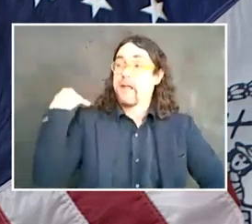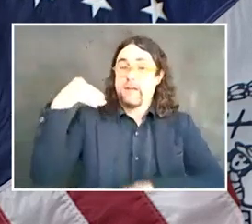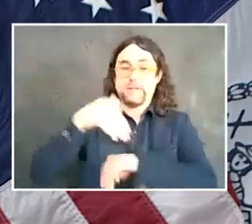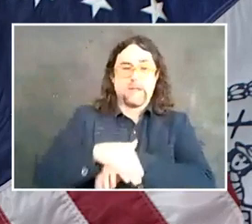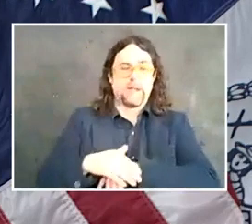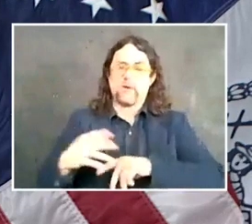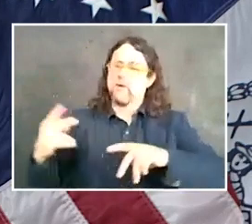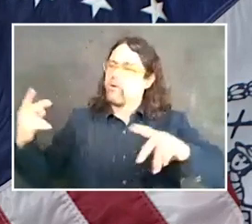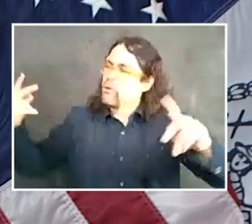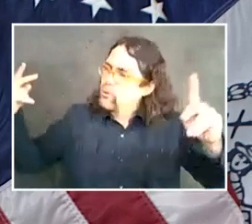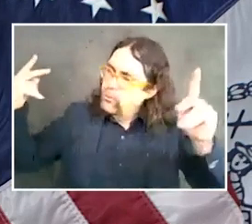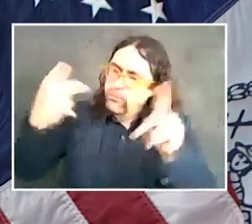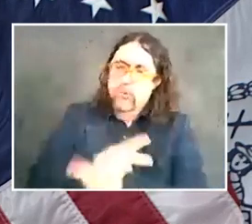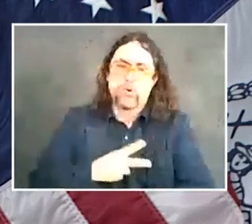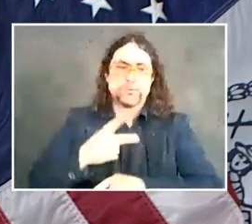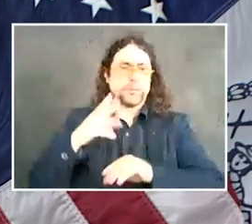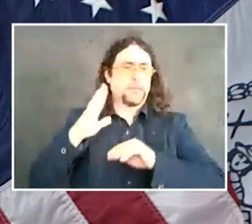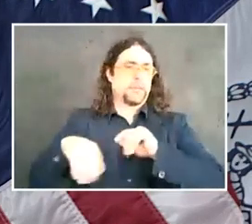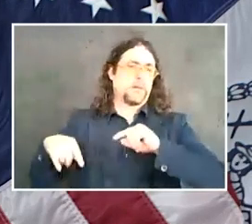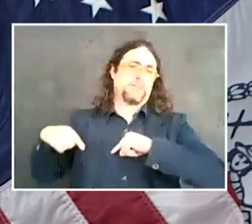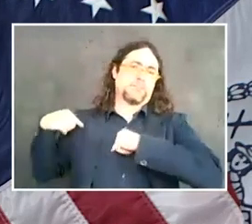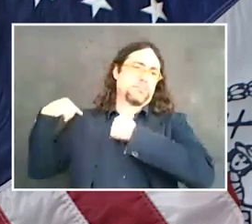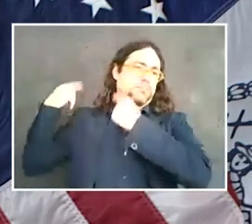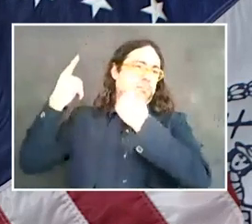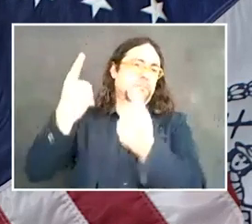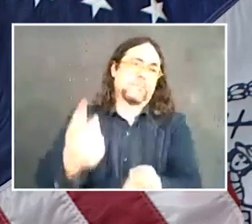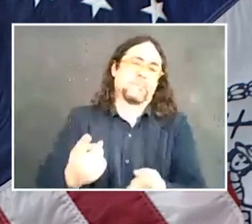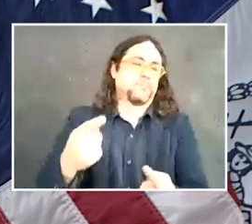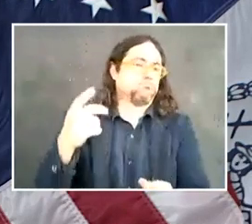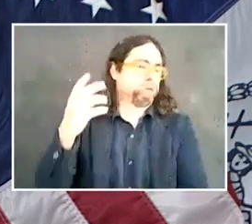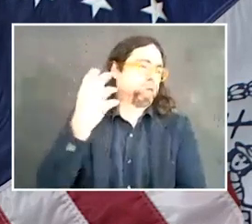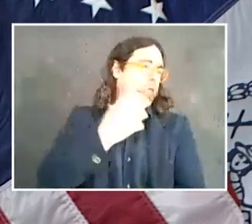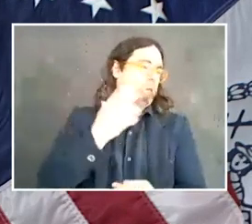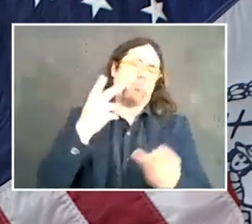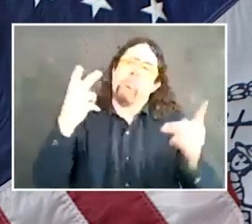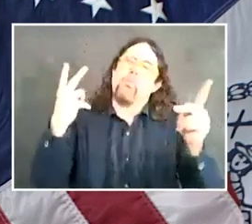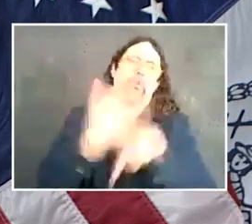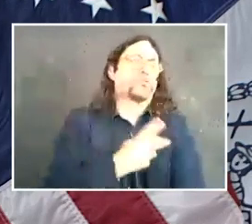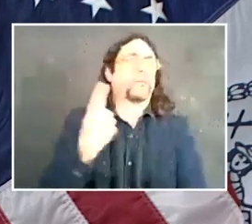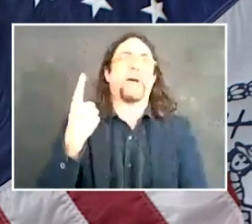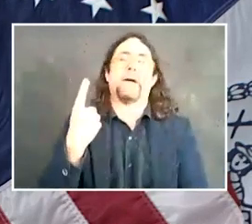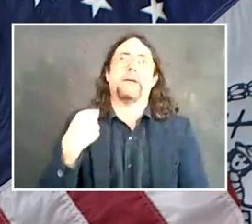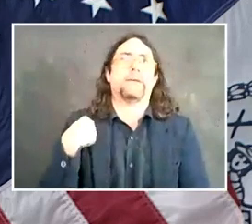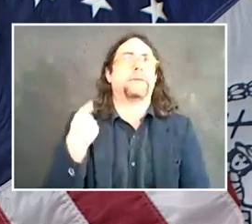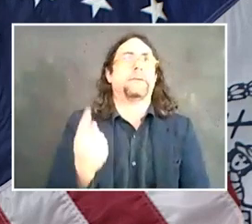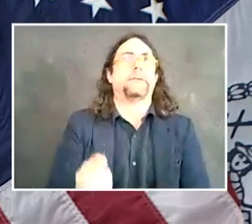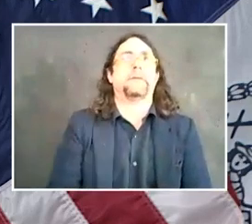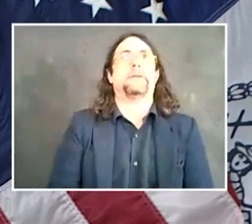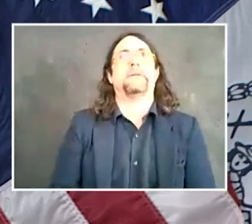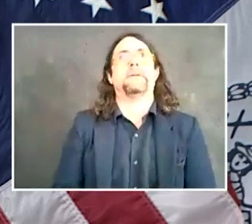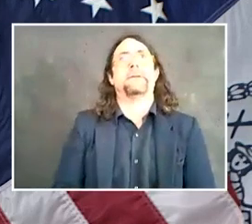SO, TO ALL THOSE AND I UNDERSTAND POLITICIANS, EVERYONE HAS SAID, OH LOOK,